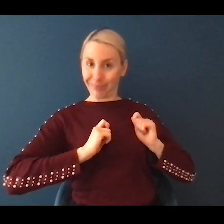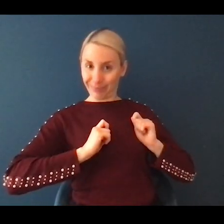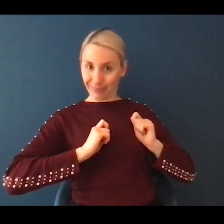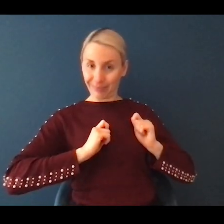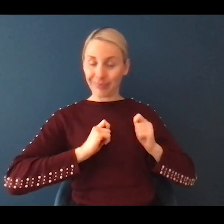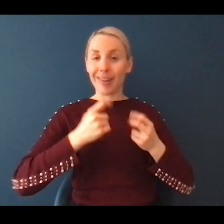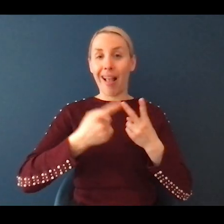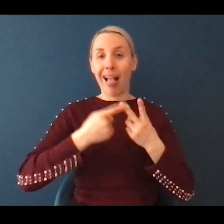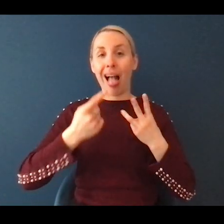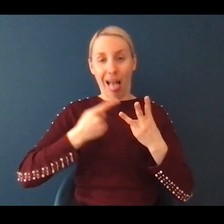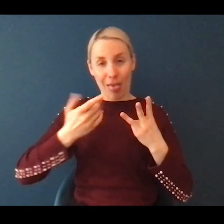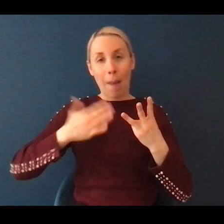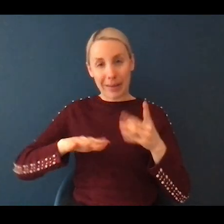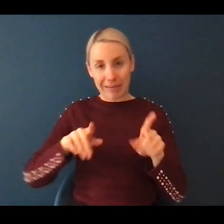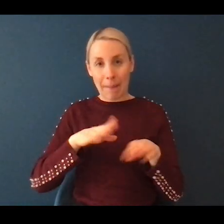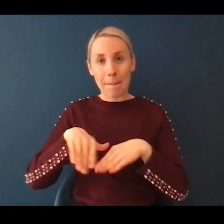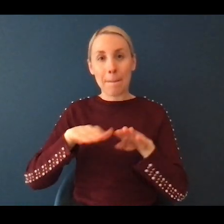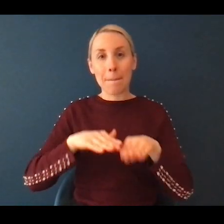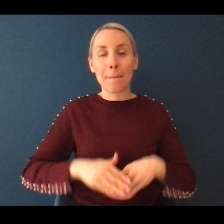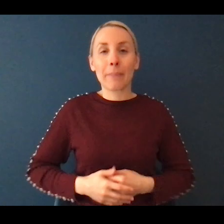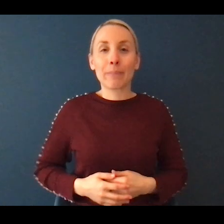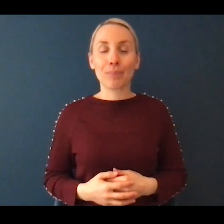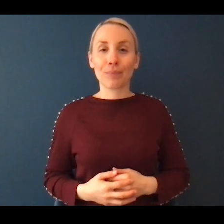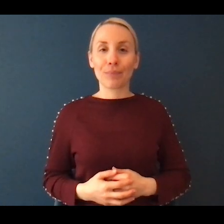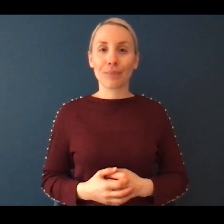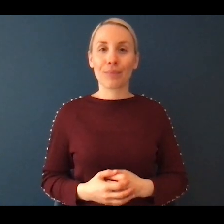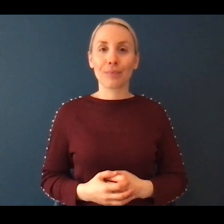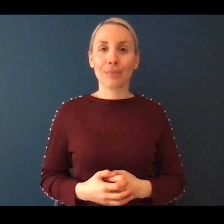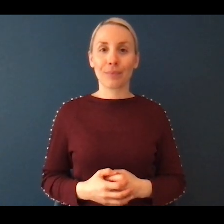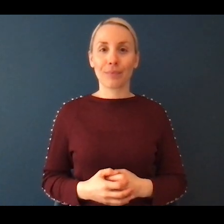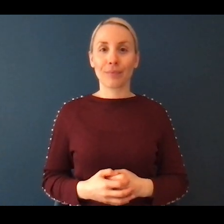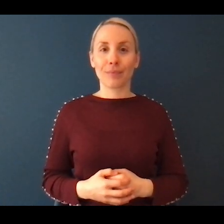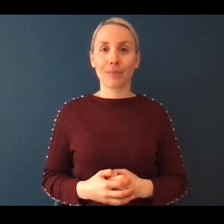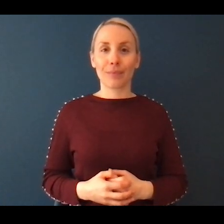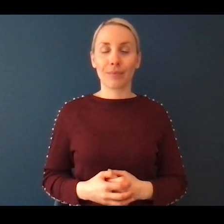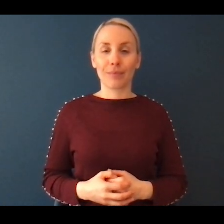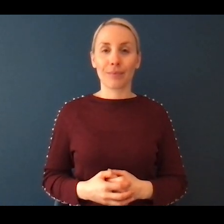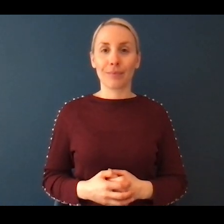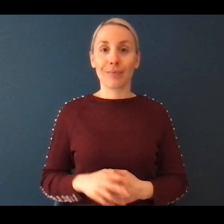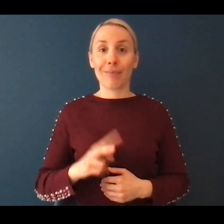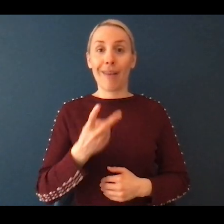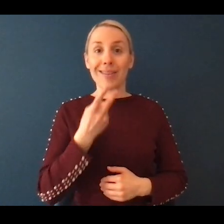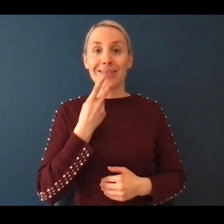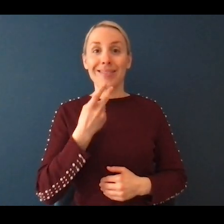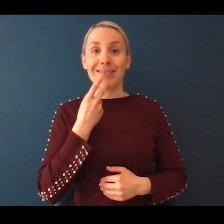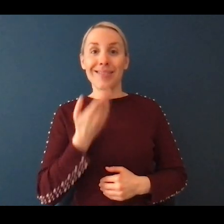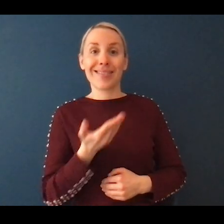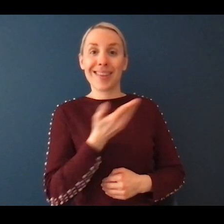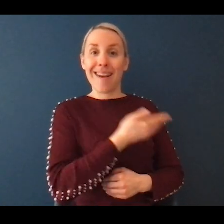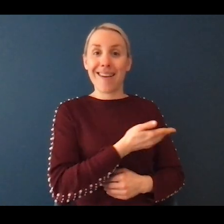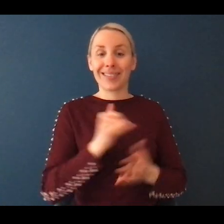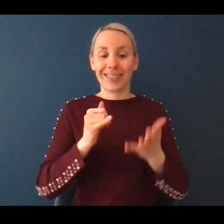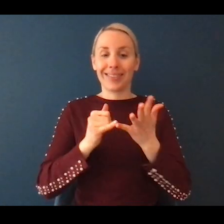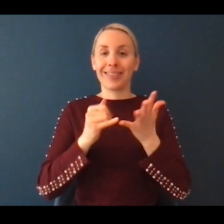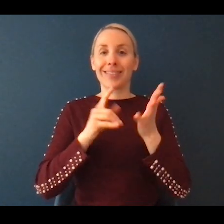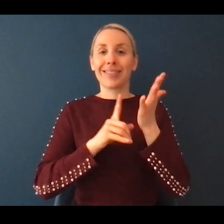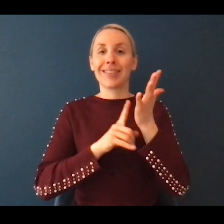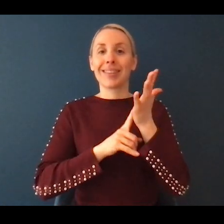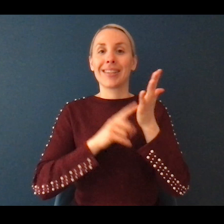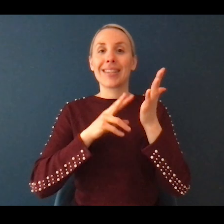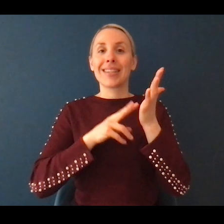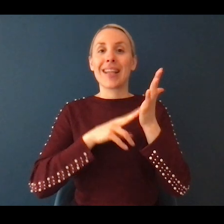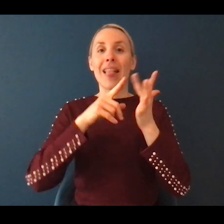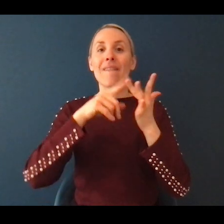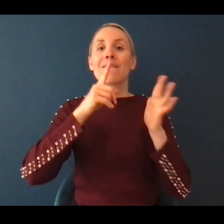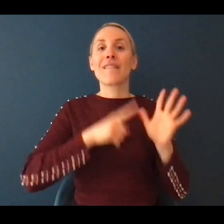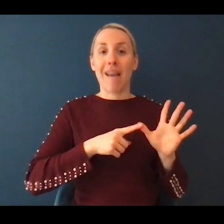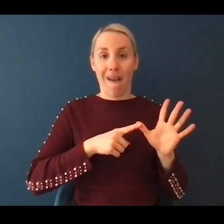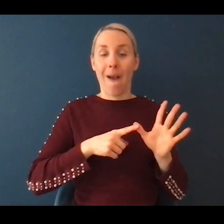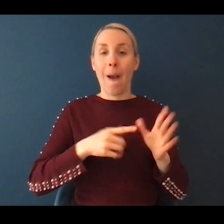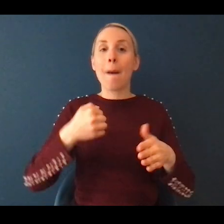and Lua Ribeira and the second guest today Silvia Rosi Silvia was born in Scandiano in